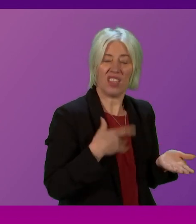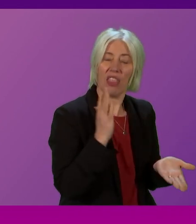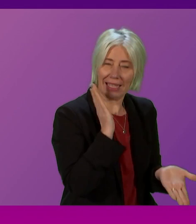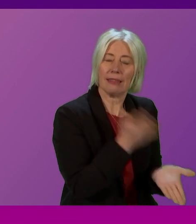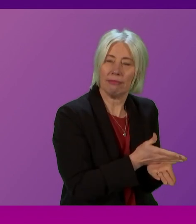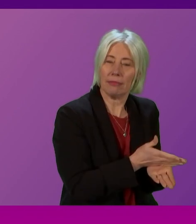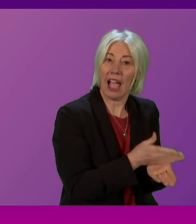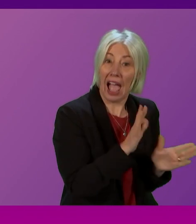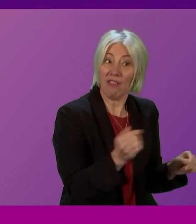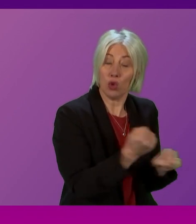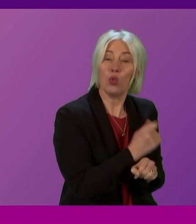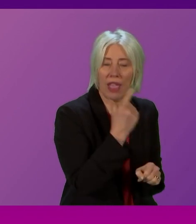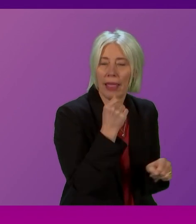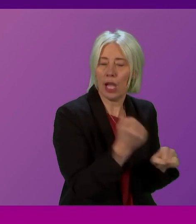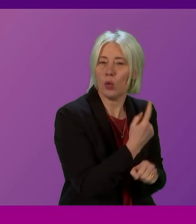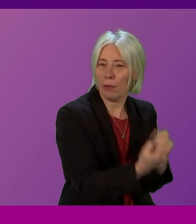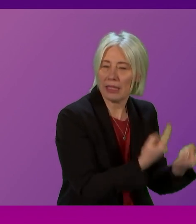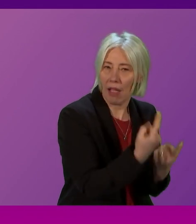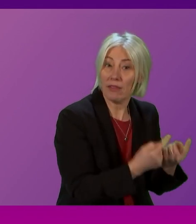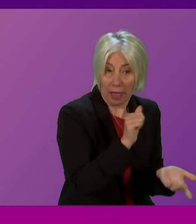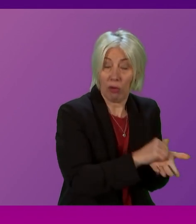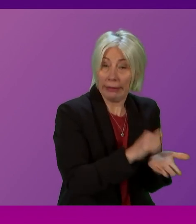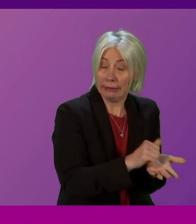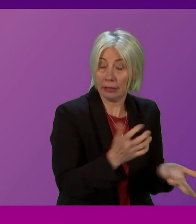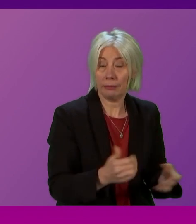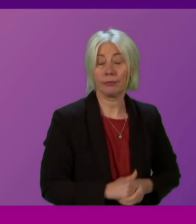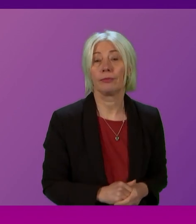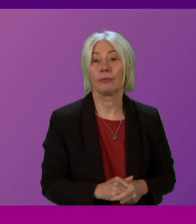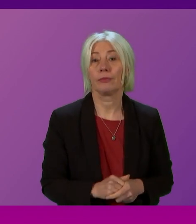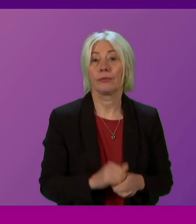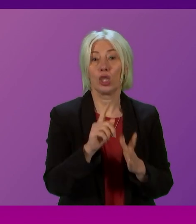they feel that it is necessary, which is right and proper.